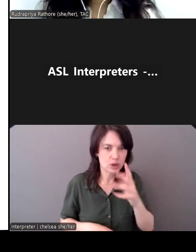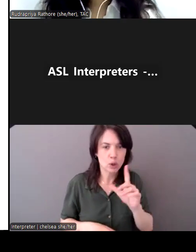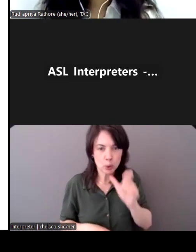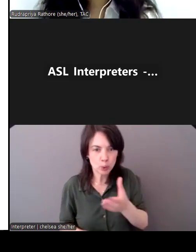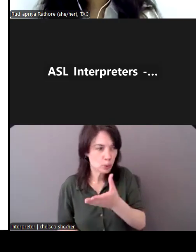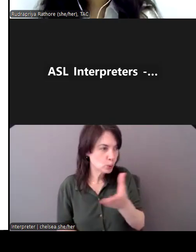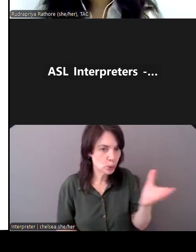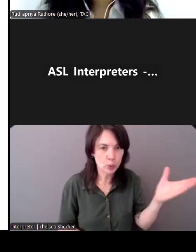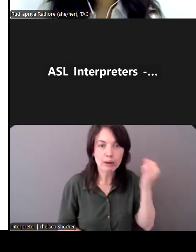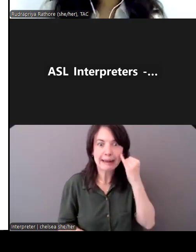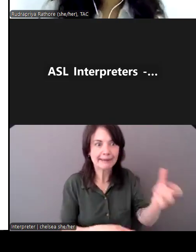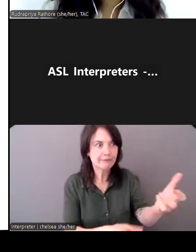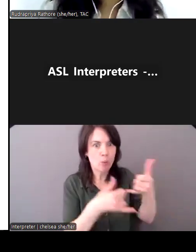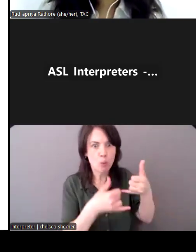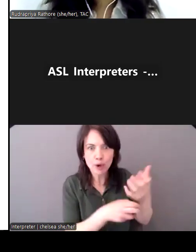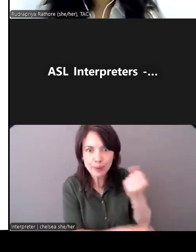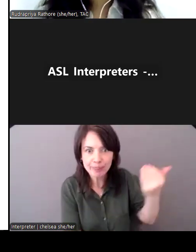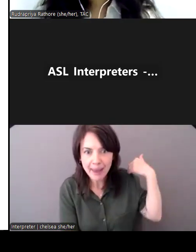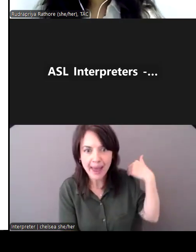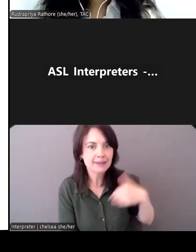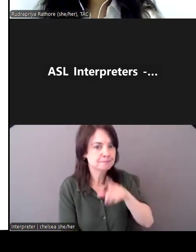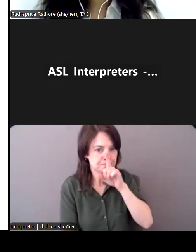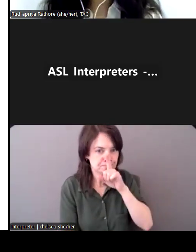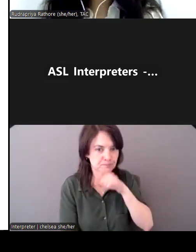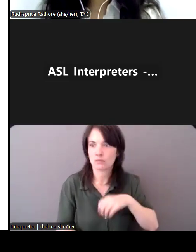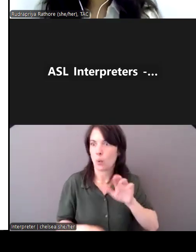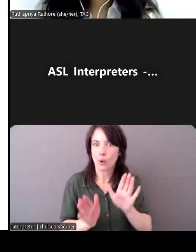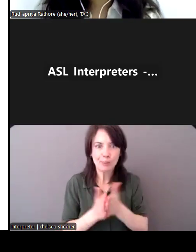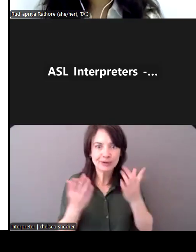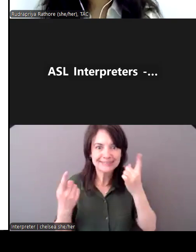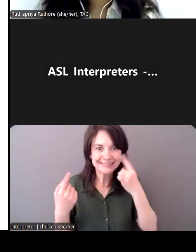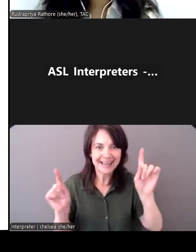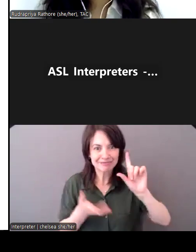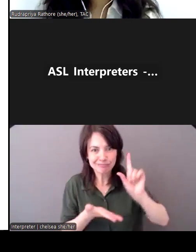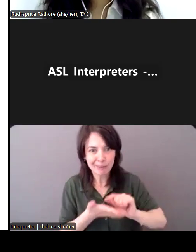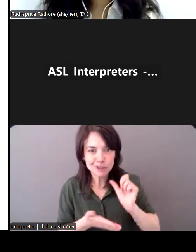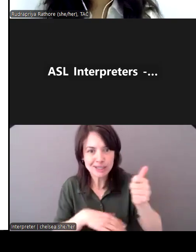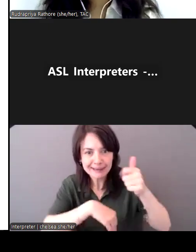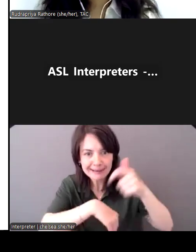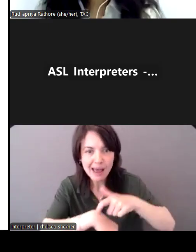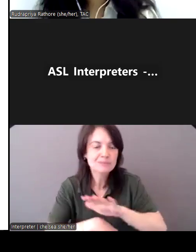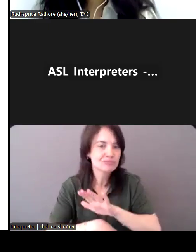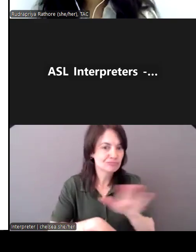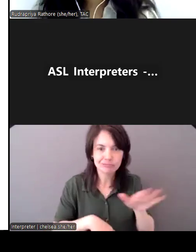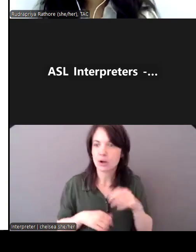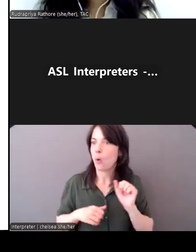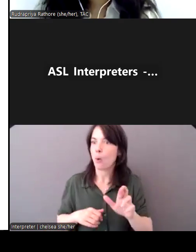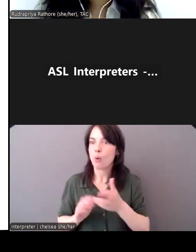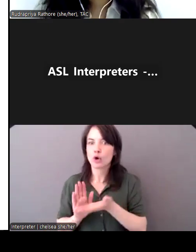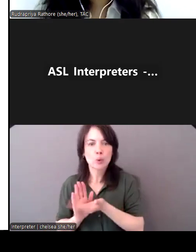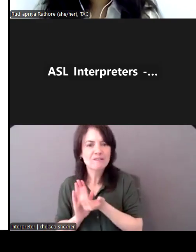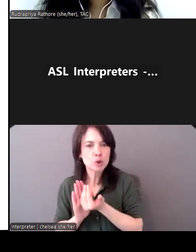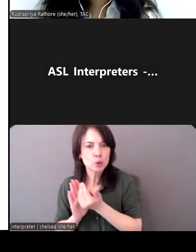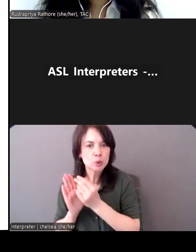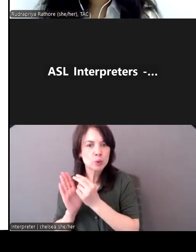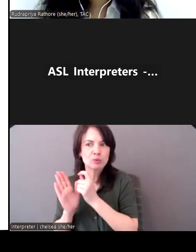won a big award or has published 10 books or has you know um had a review published recently um